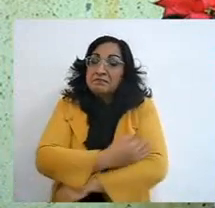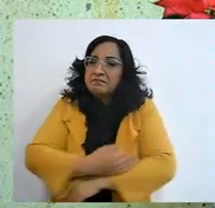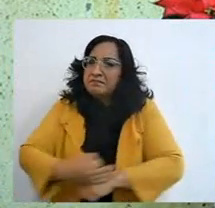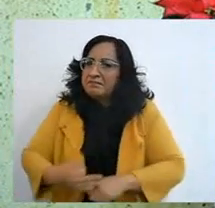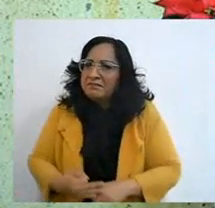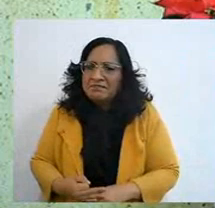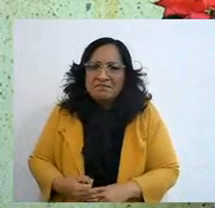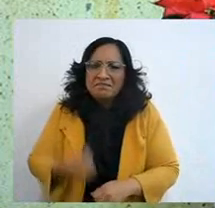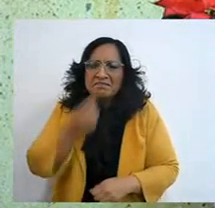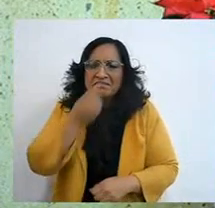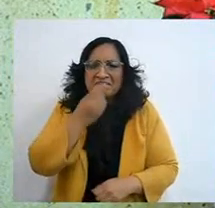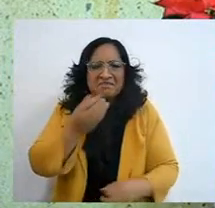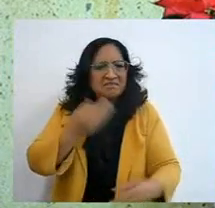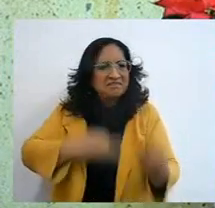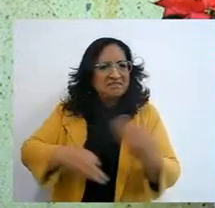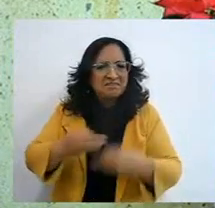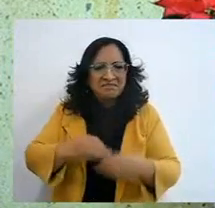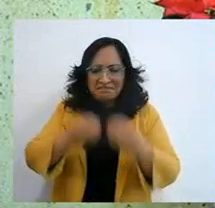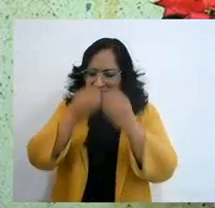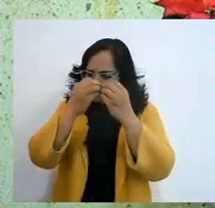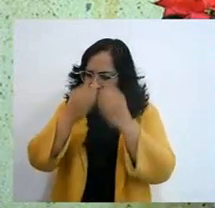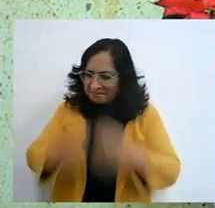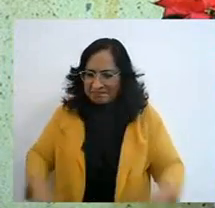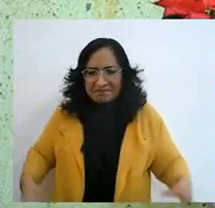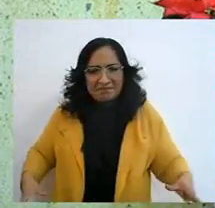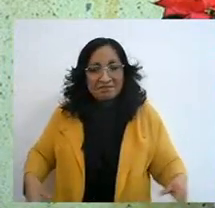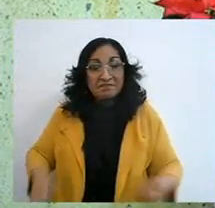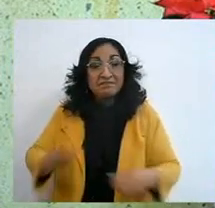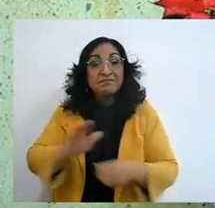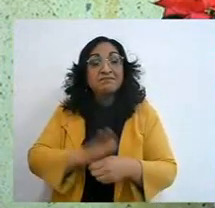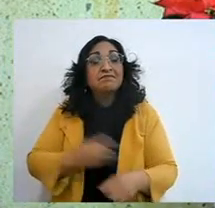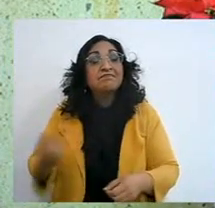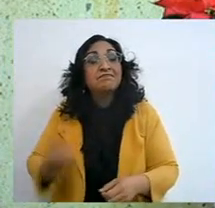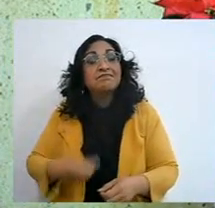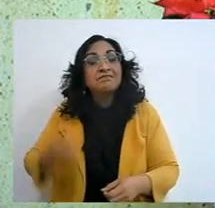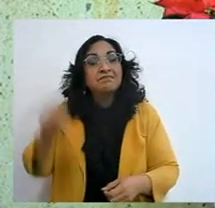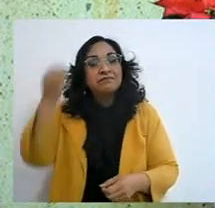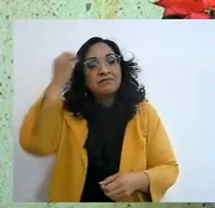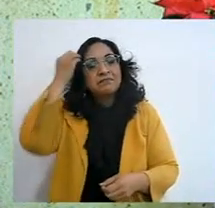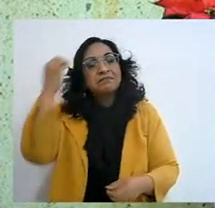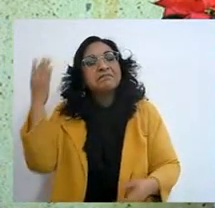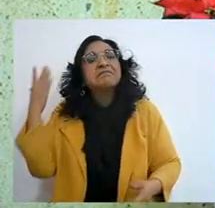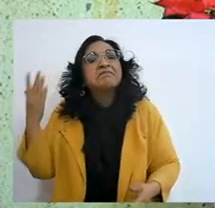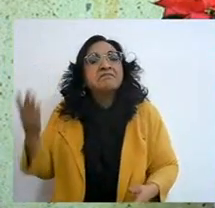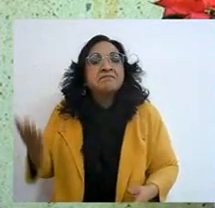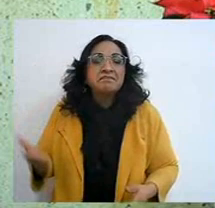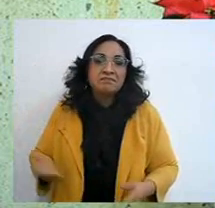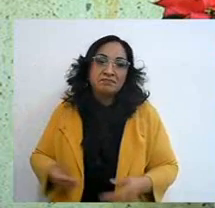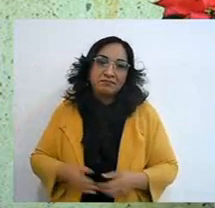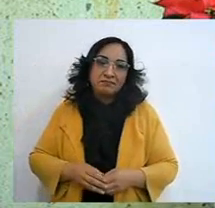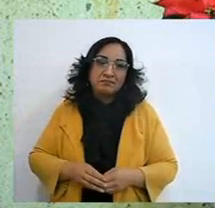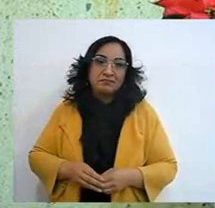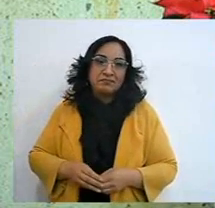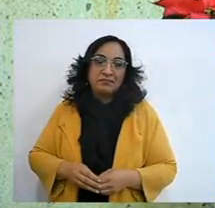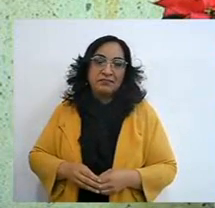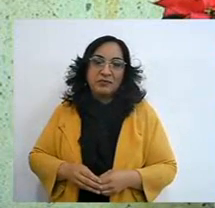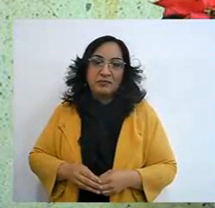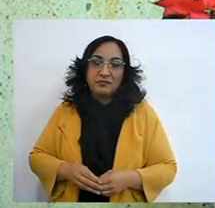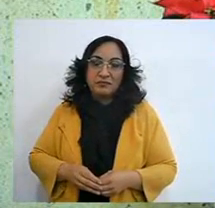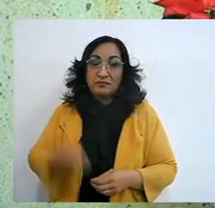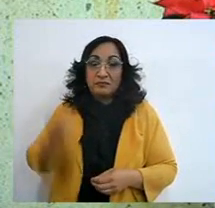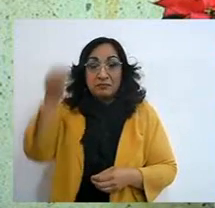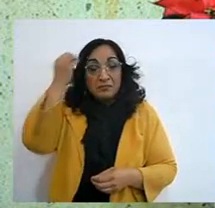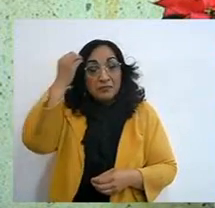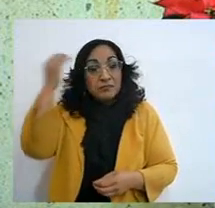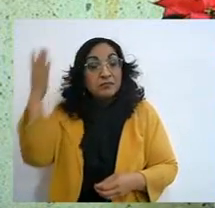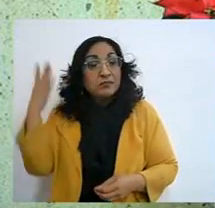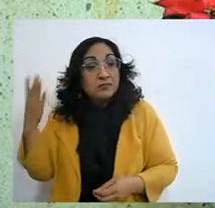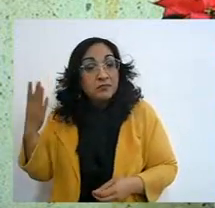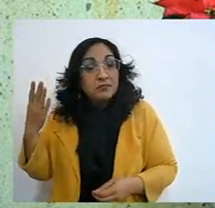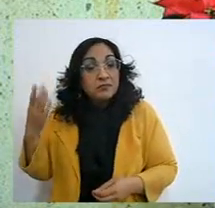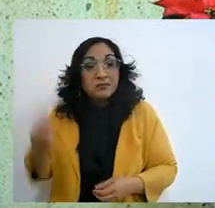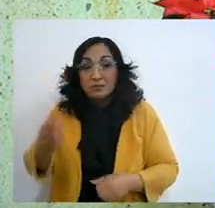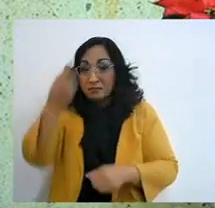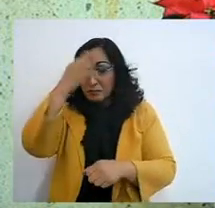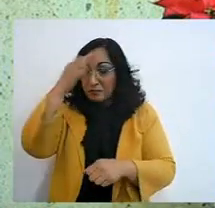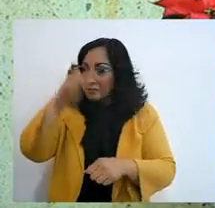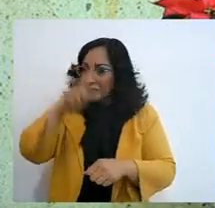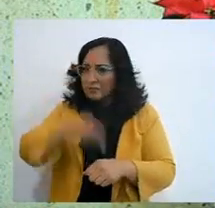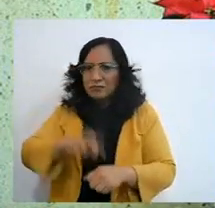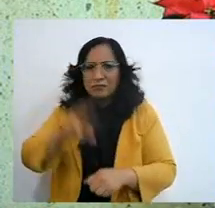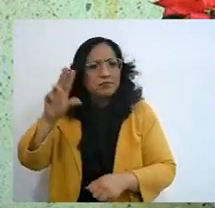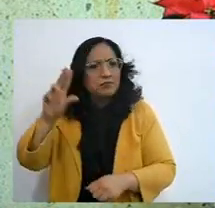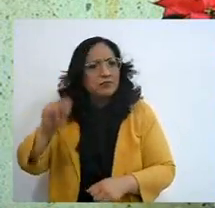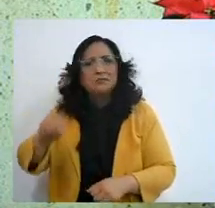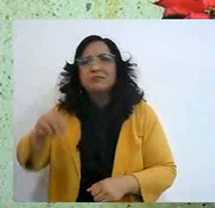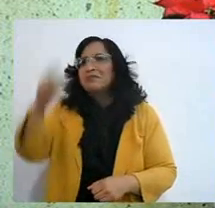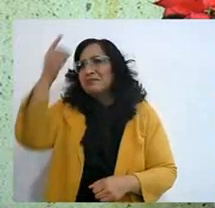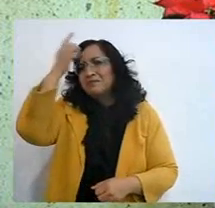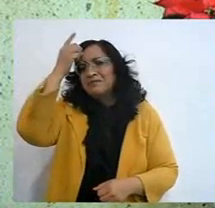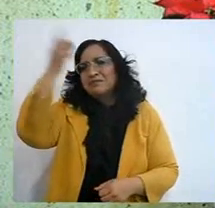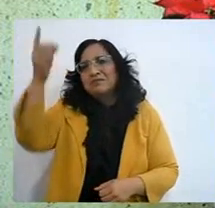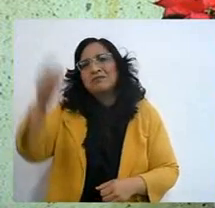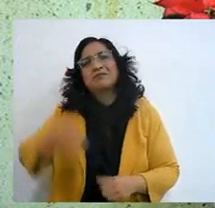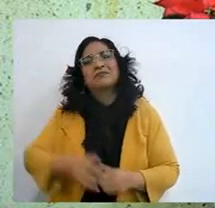I have lost everything because I have forgotten you Lord, whose you are and I have forgotten you and I have stopped believing in you,